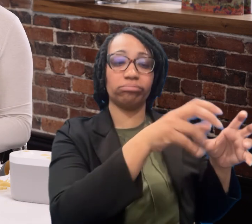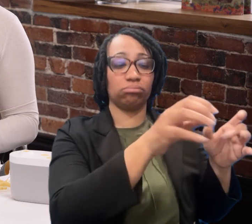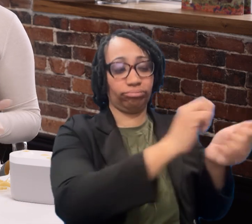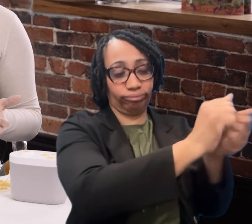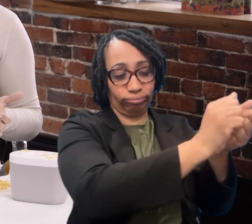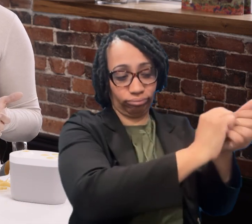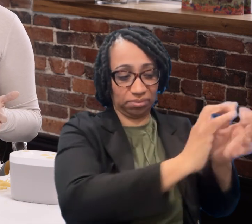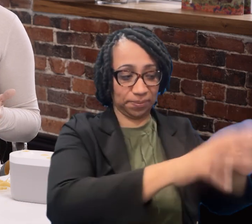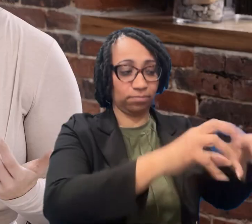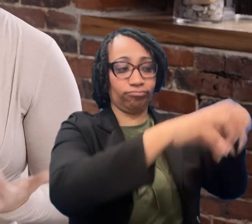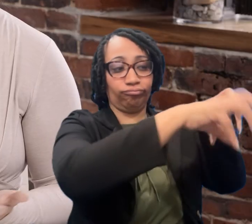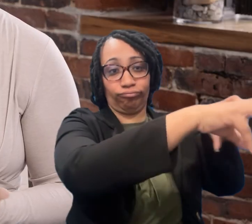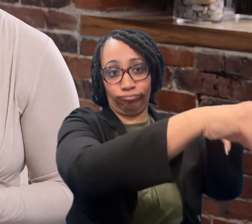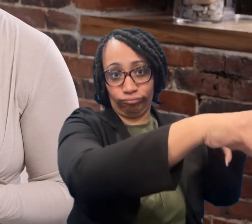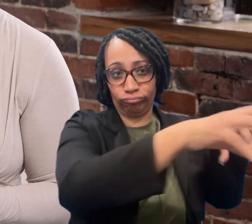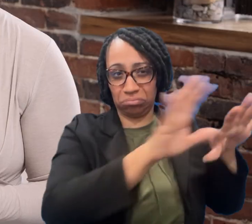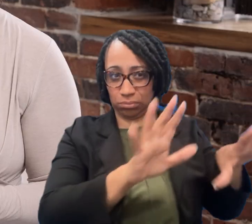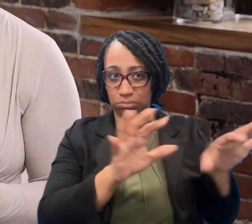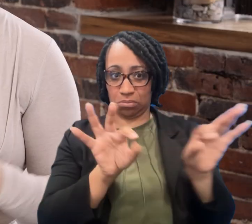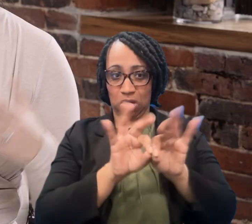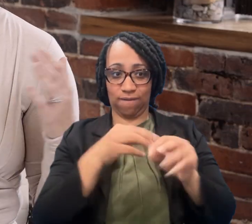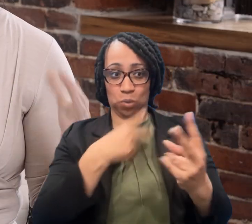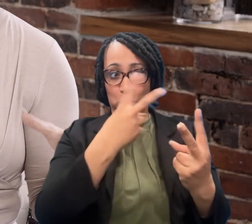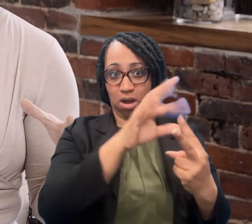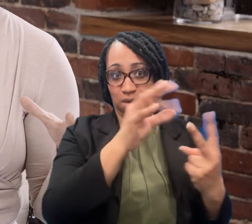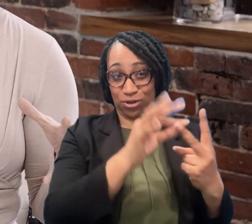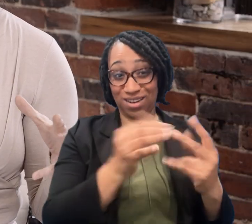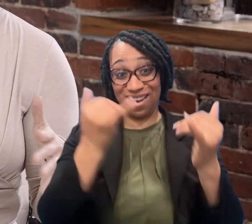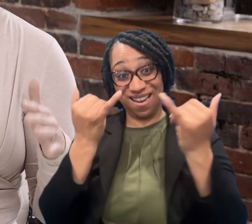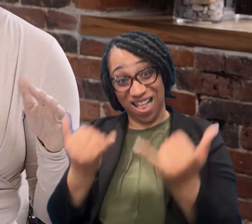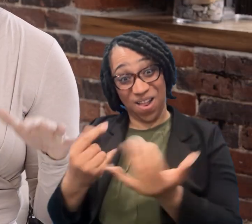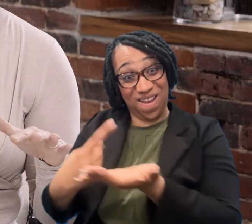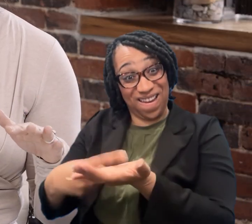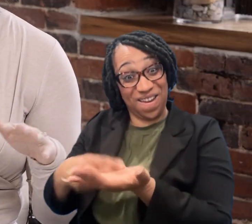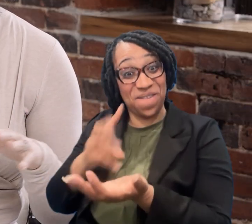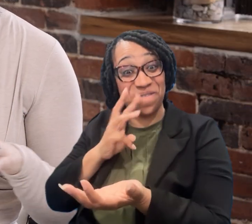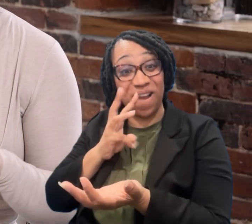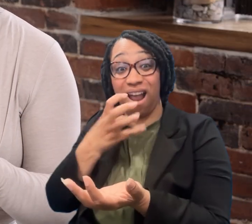two recommendations. The first one is boiling. So, a large stock pot with plenty of water at